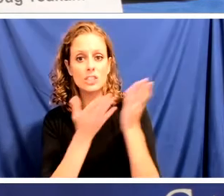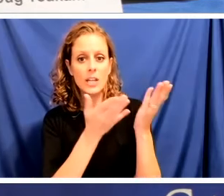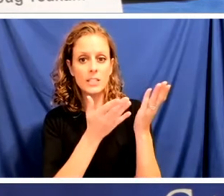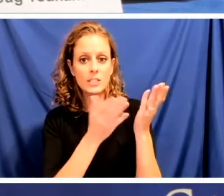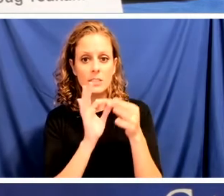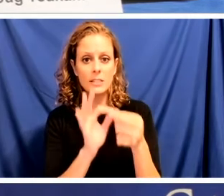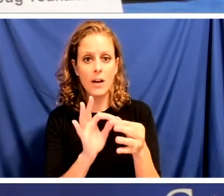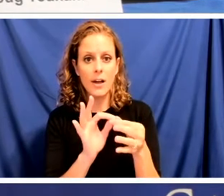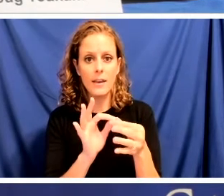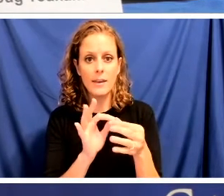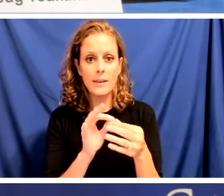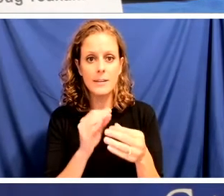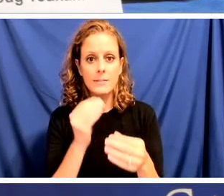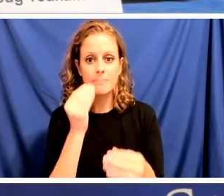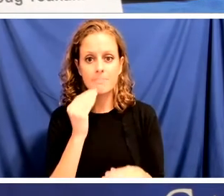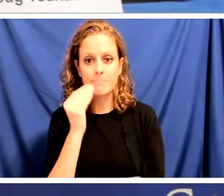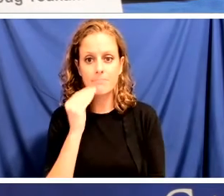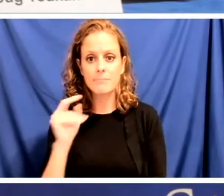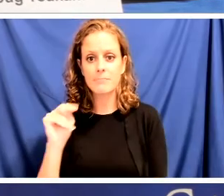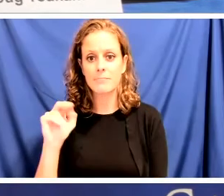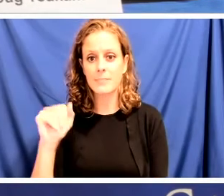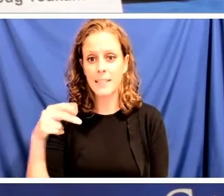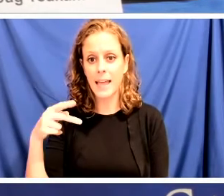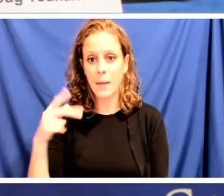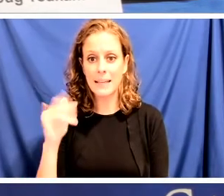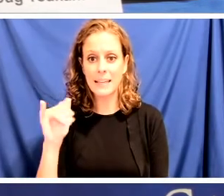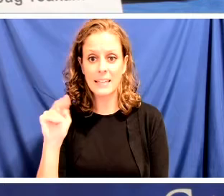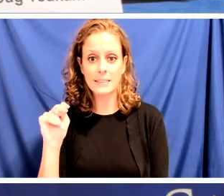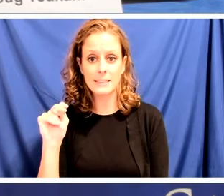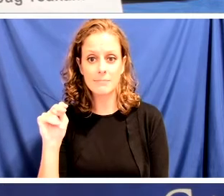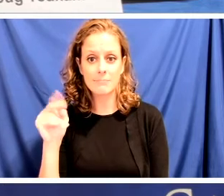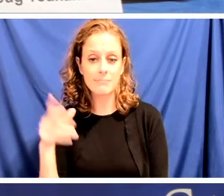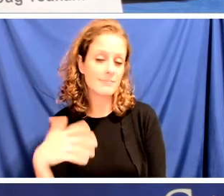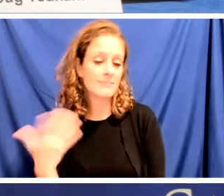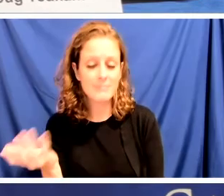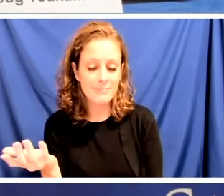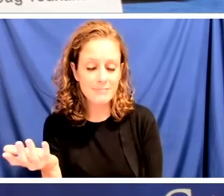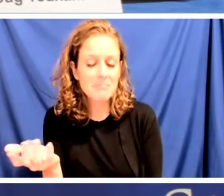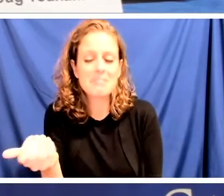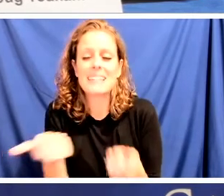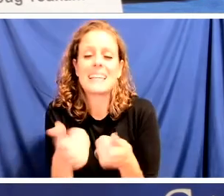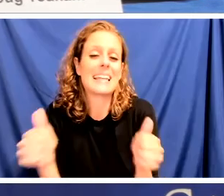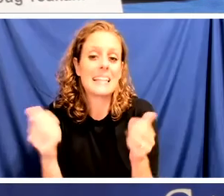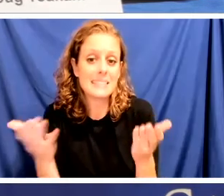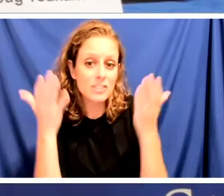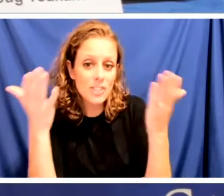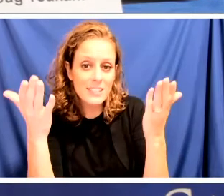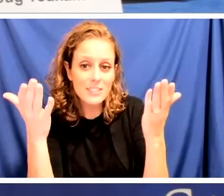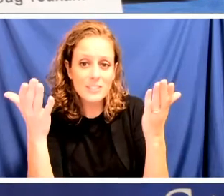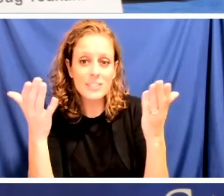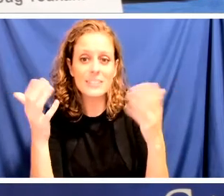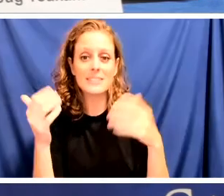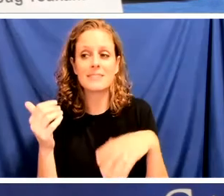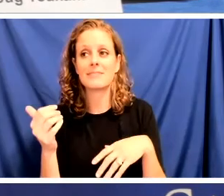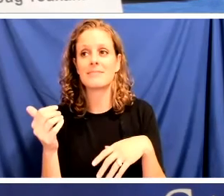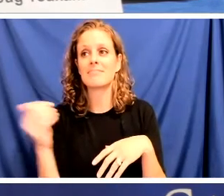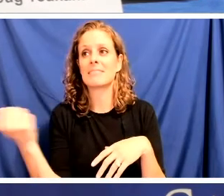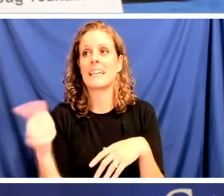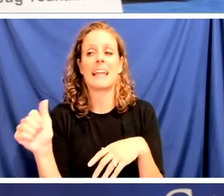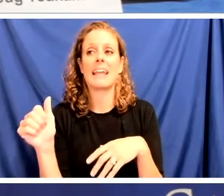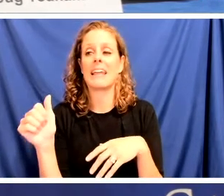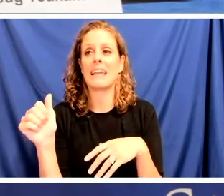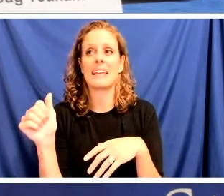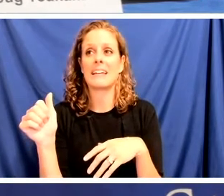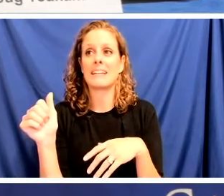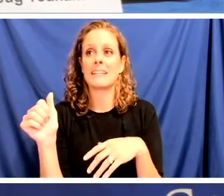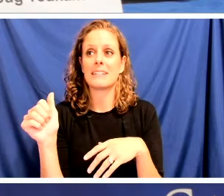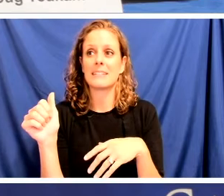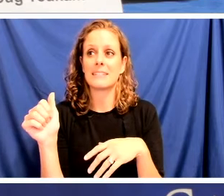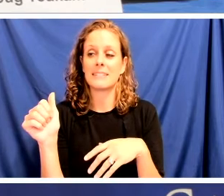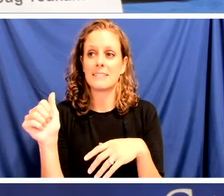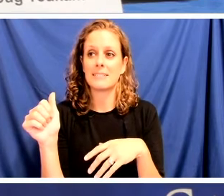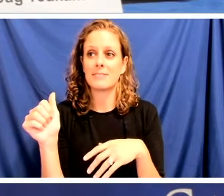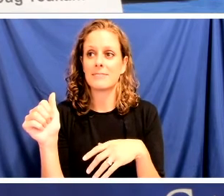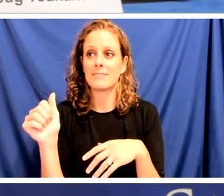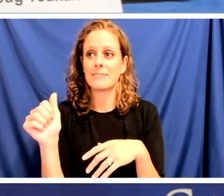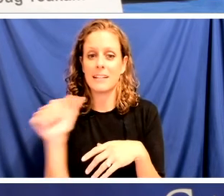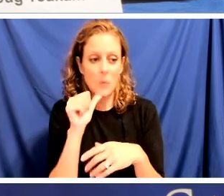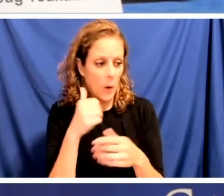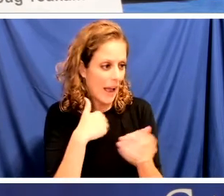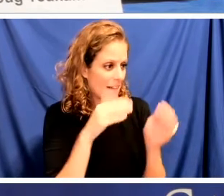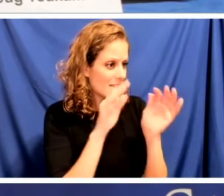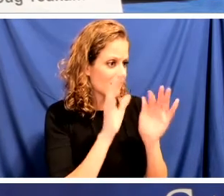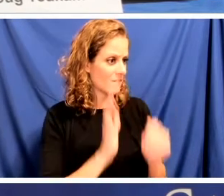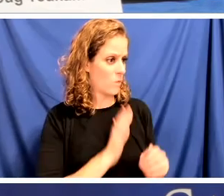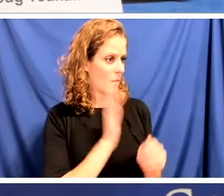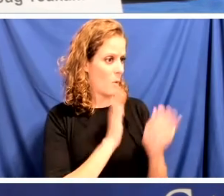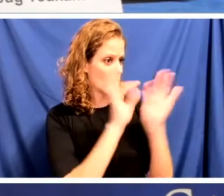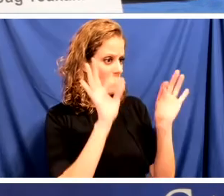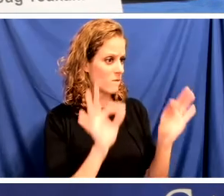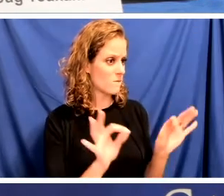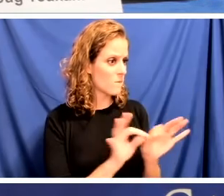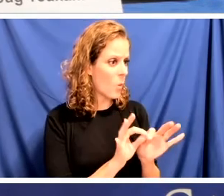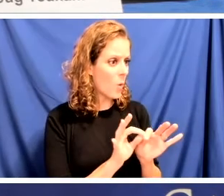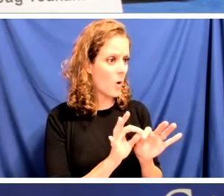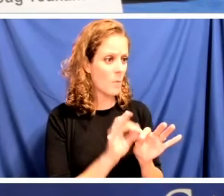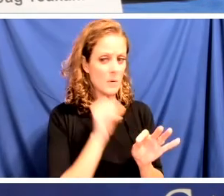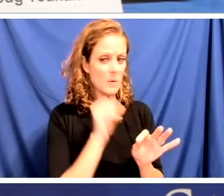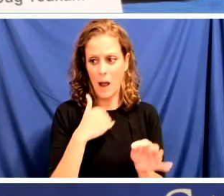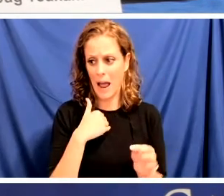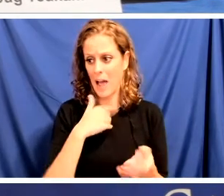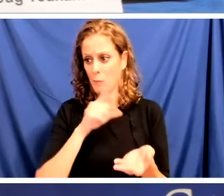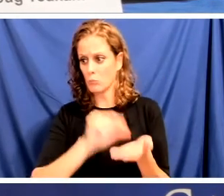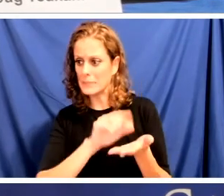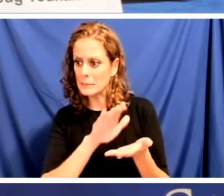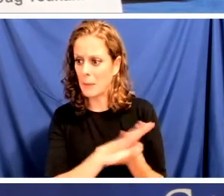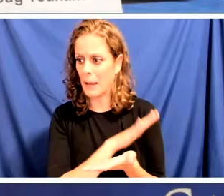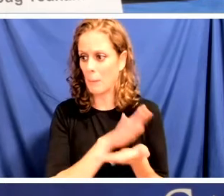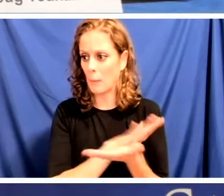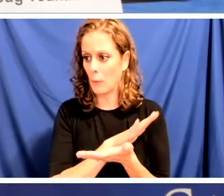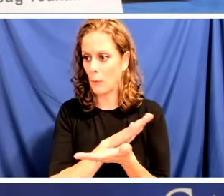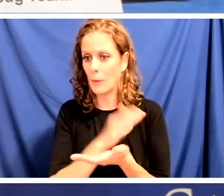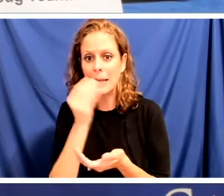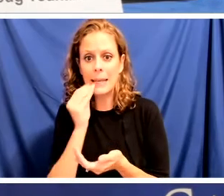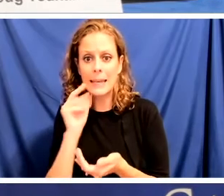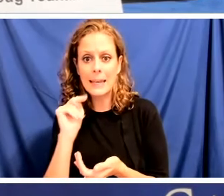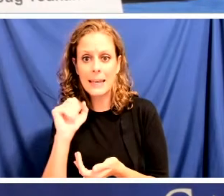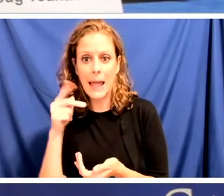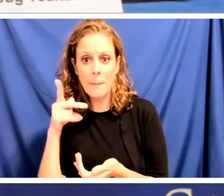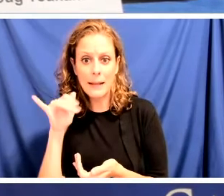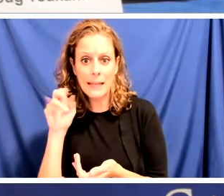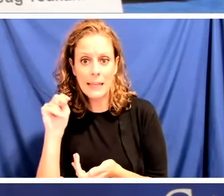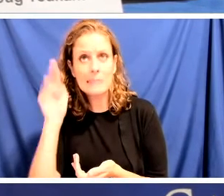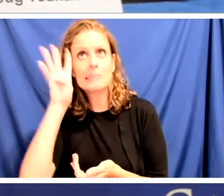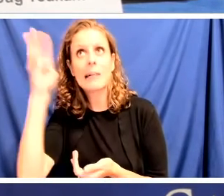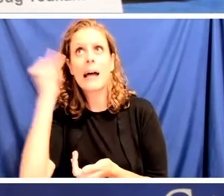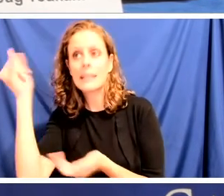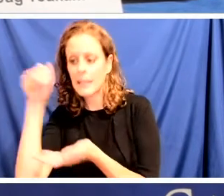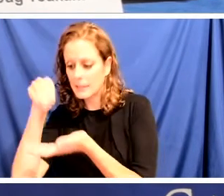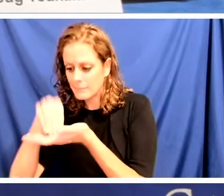In the past, so we will take anything anything that somebody wants to draw down on a piece of paper and submitted to the kick to the county we will accept that and interpret it to the extent that we can tell the supervisors what what that input means.